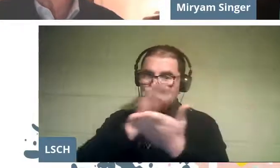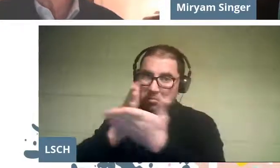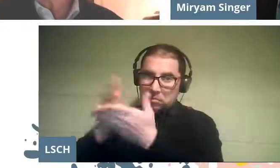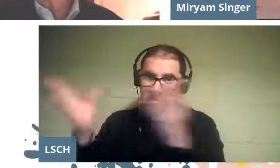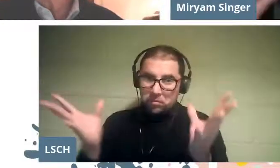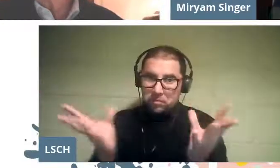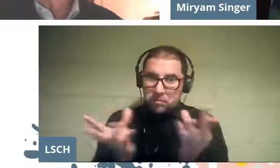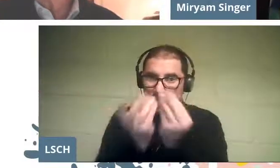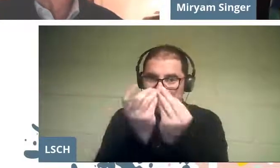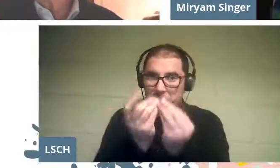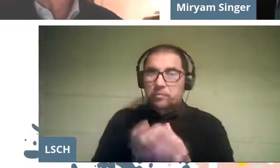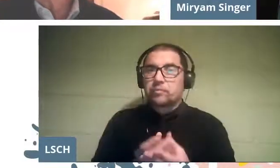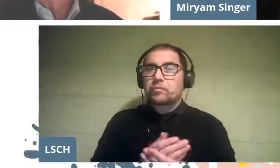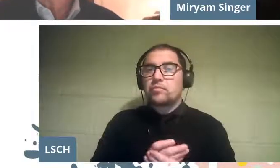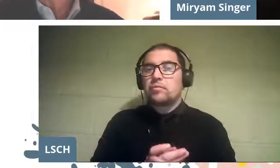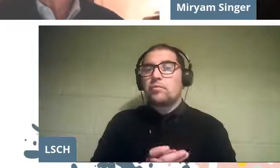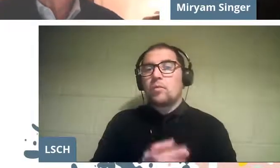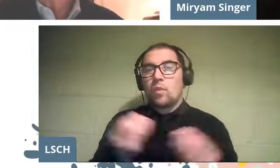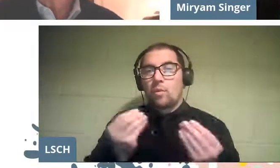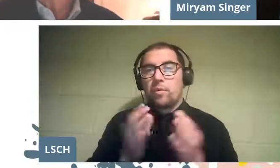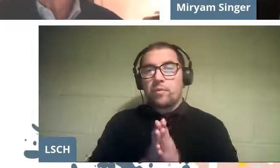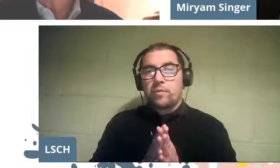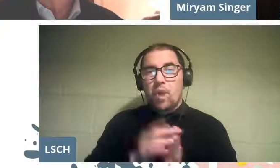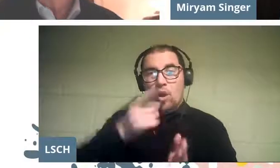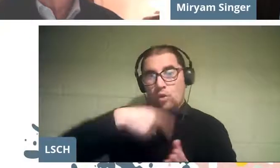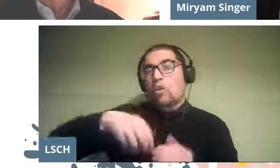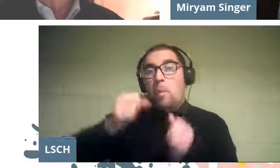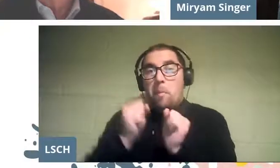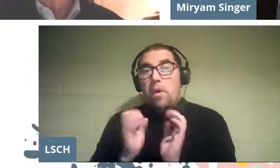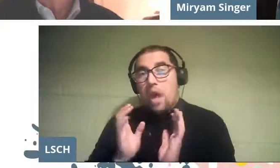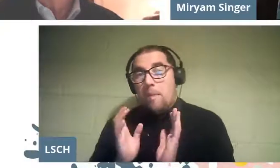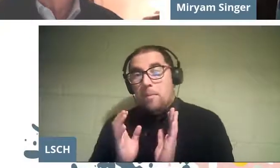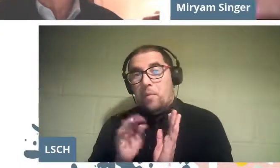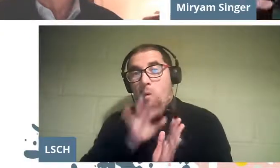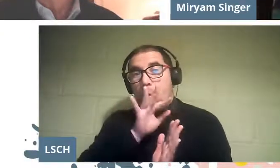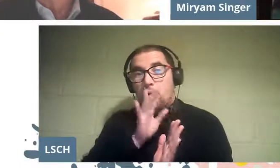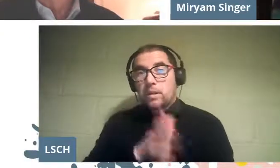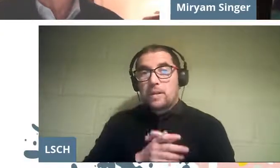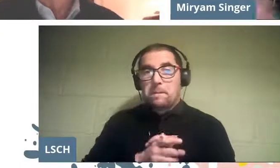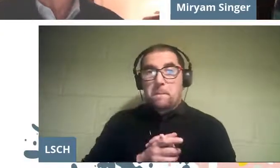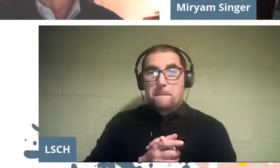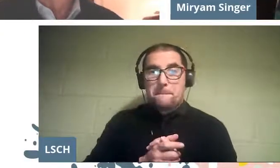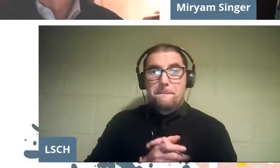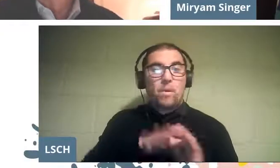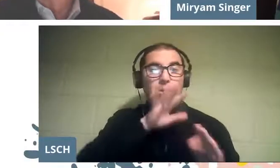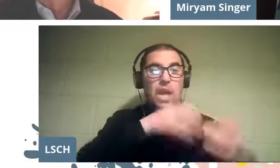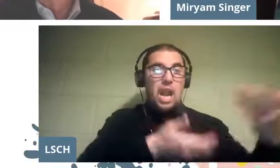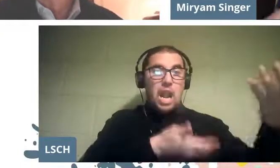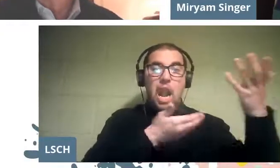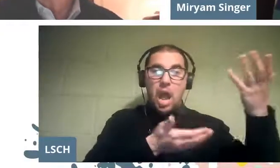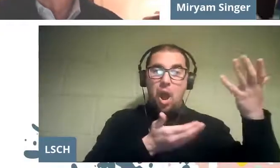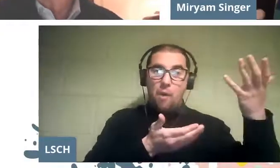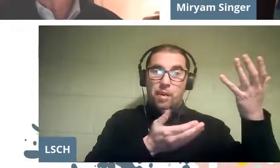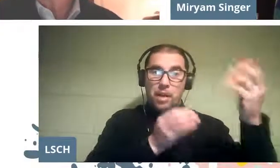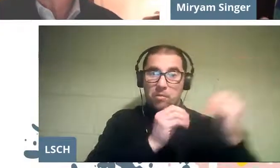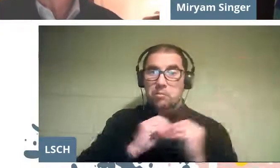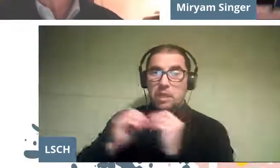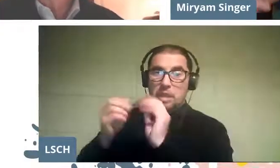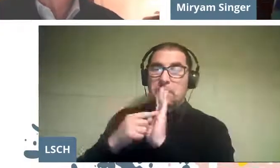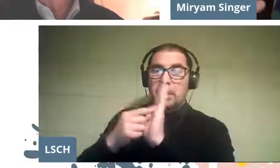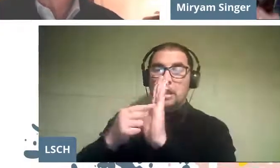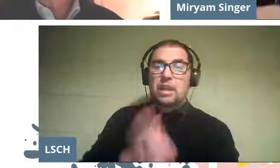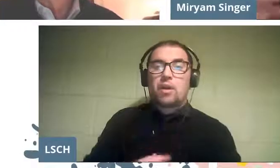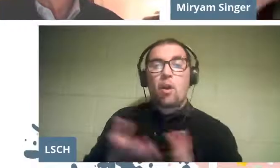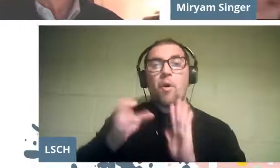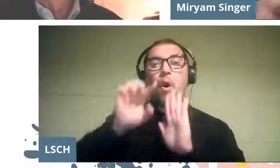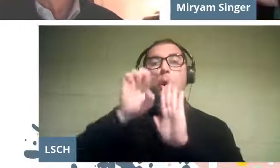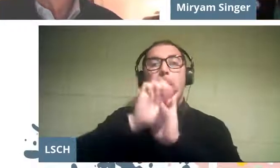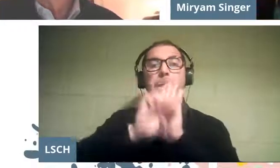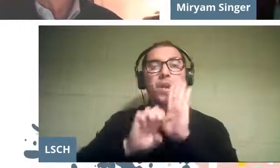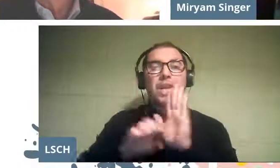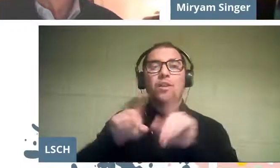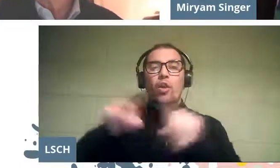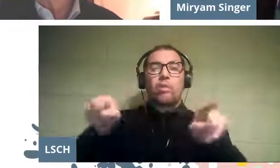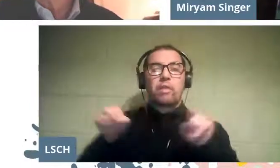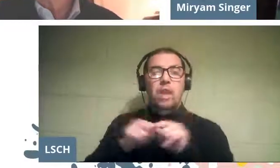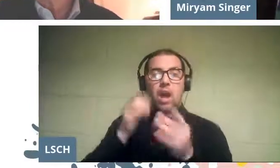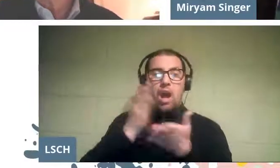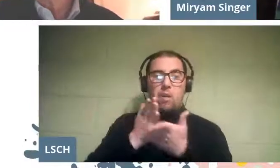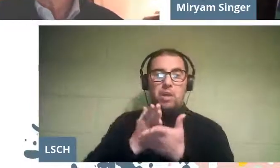and as we are able to use the opera that is formed as an integral project.